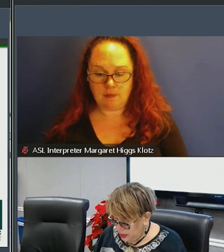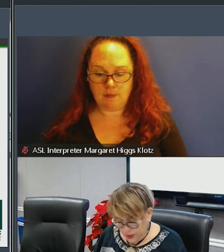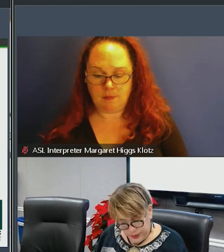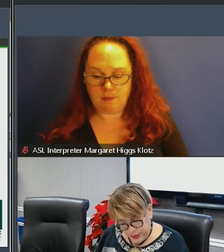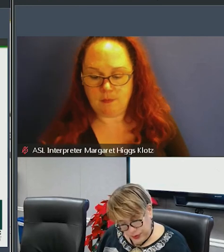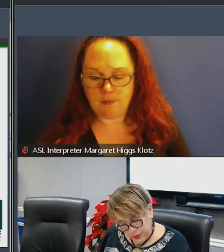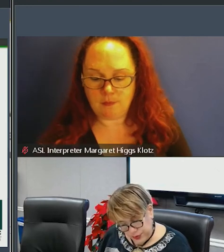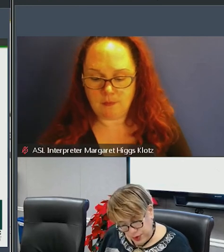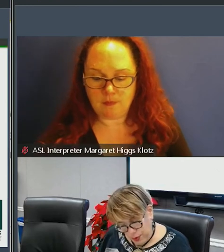So, okay.